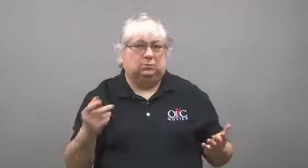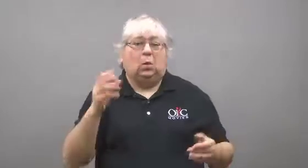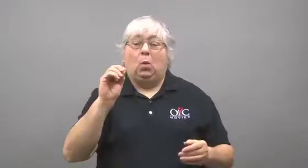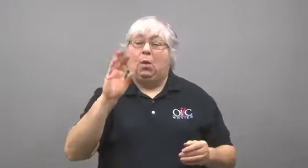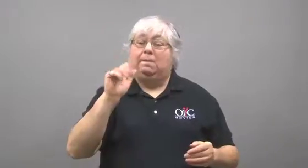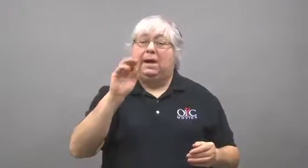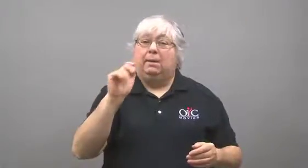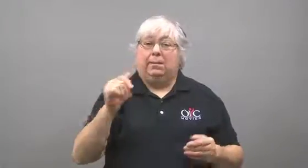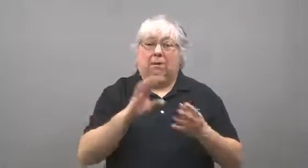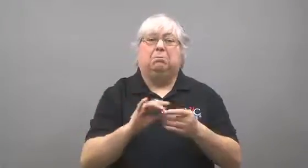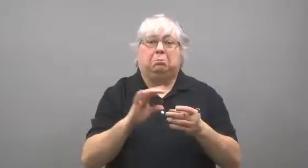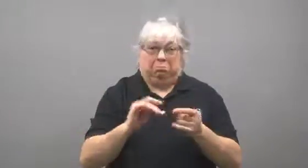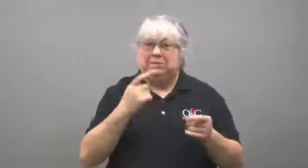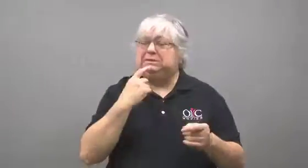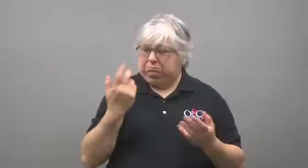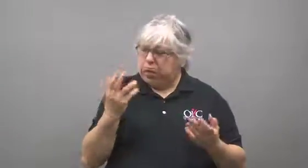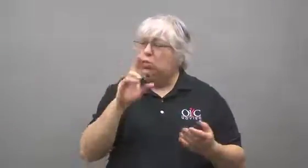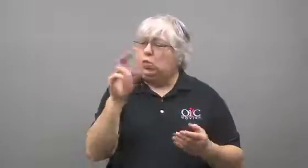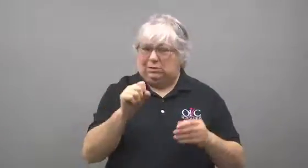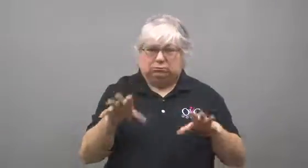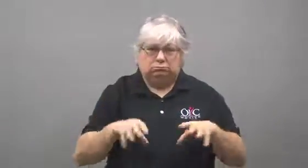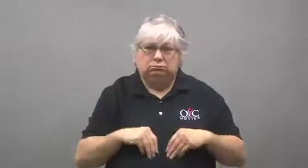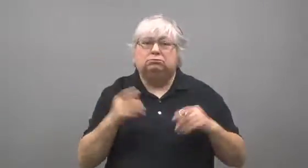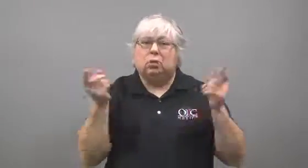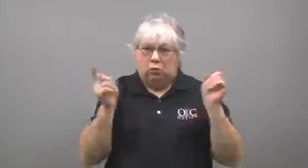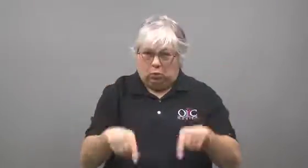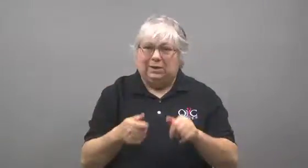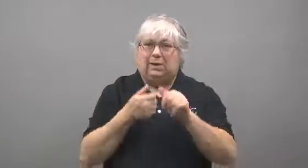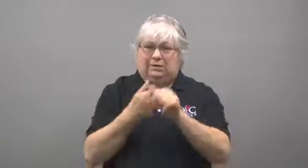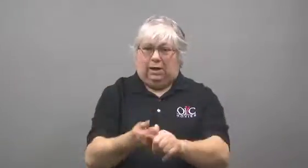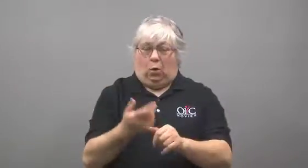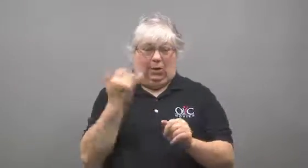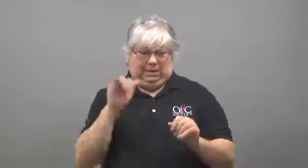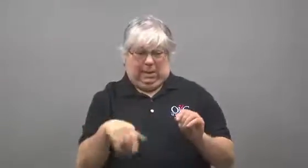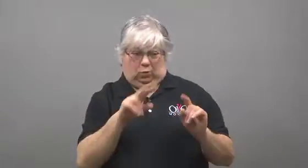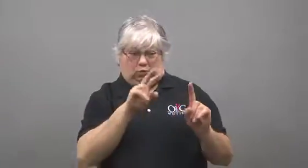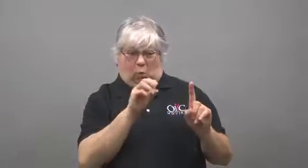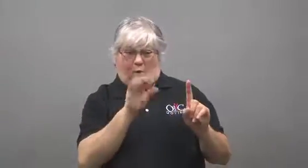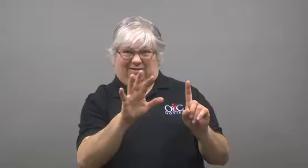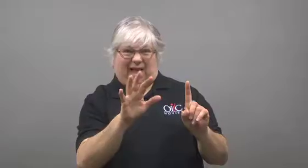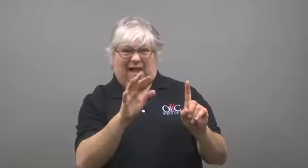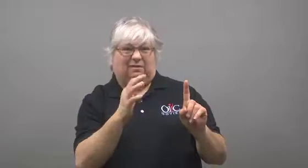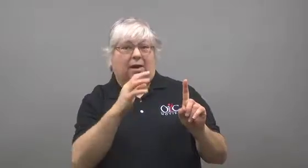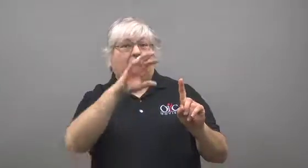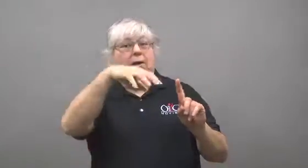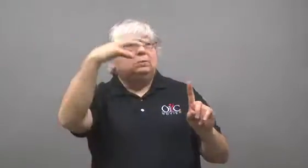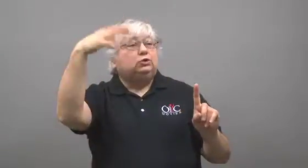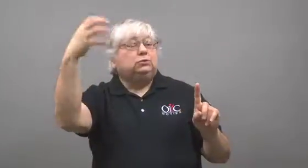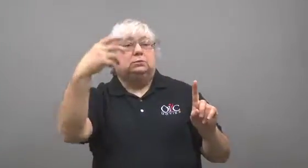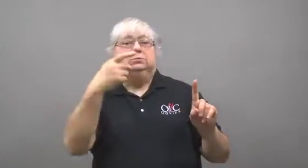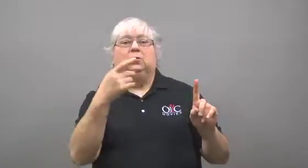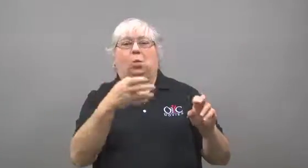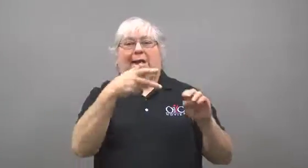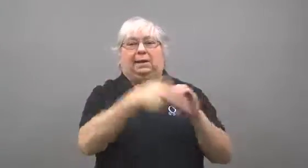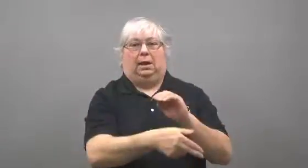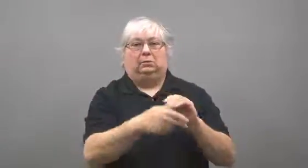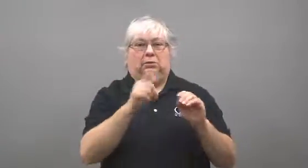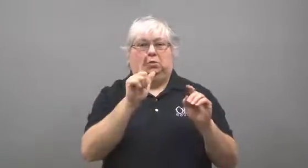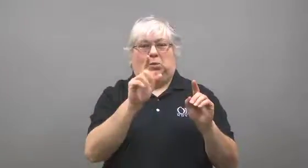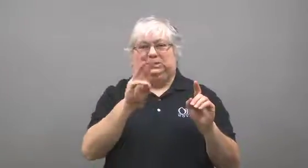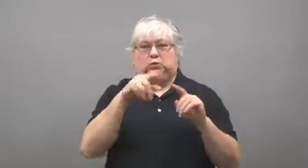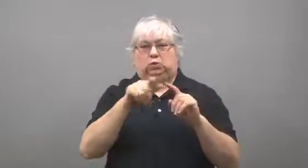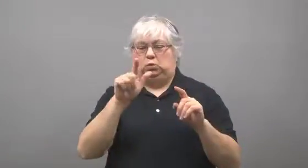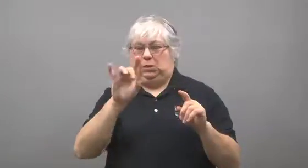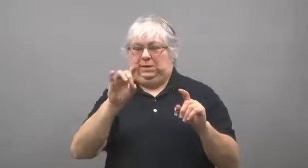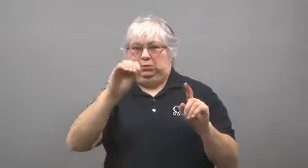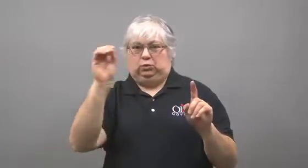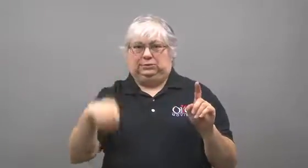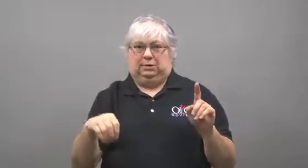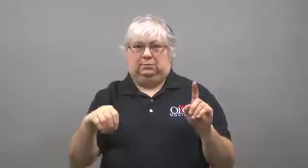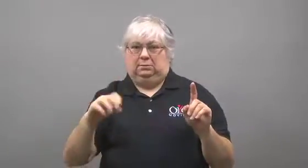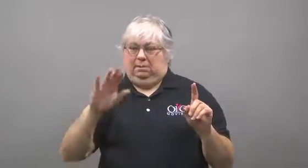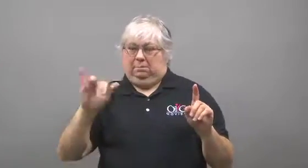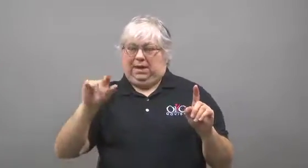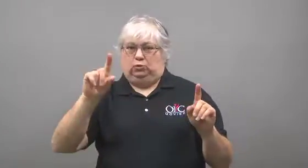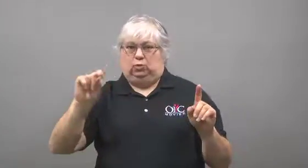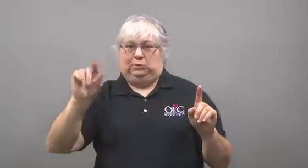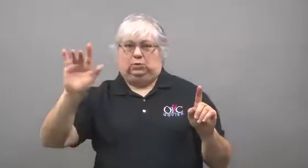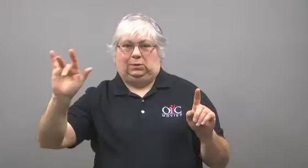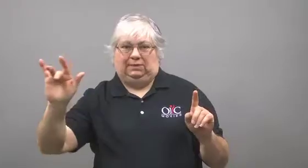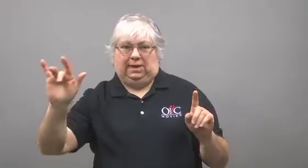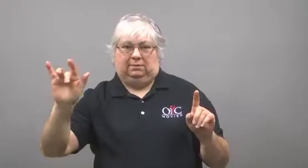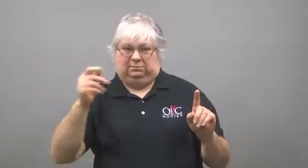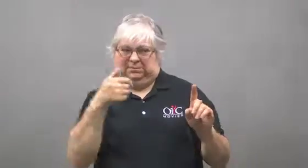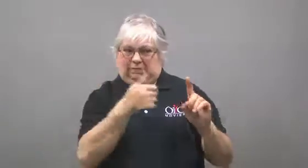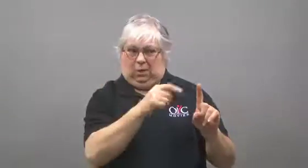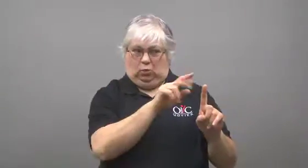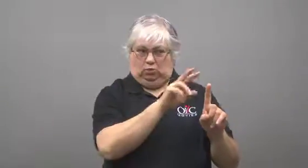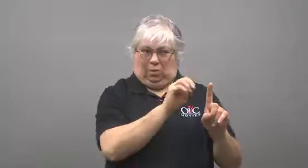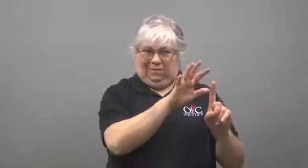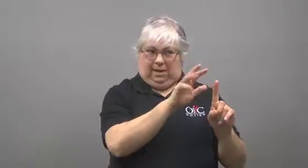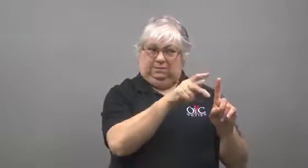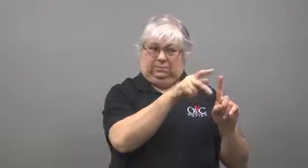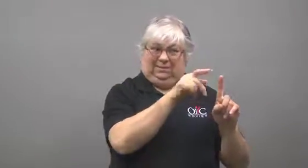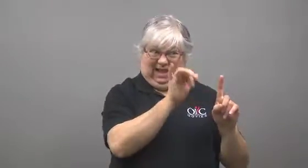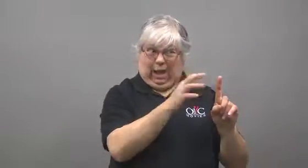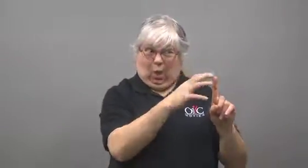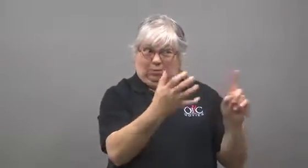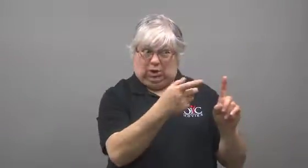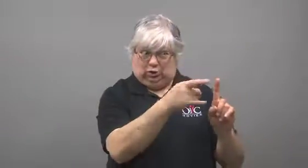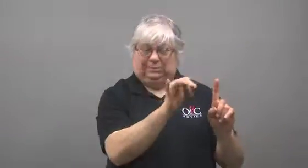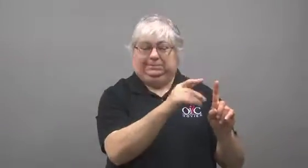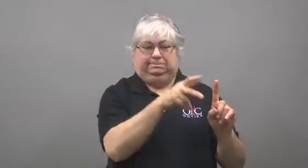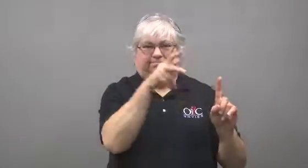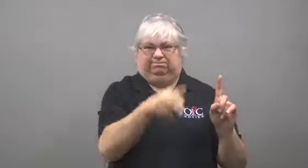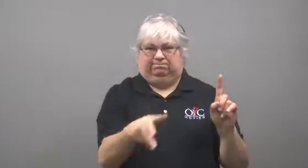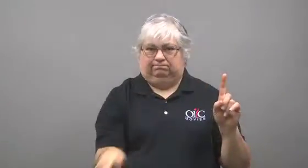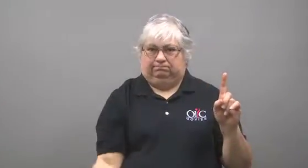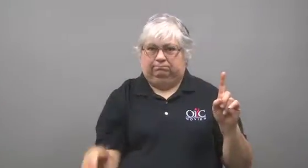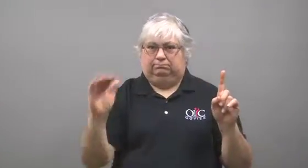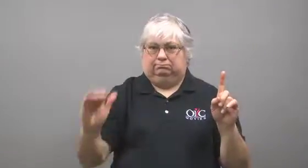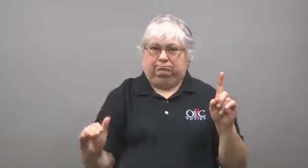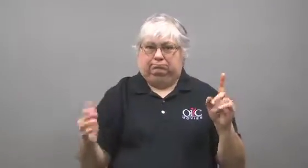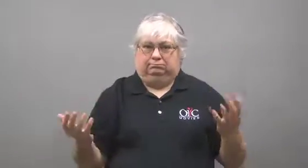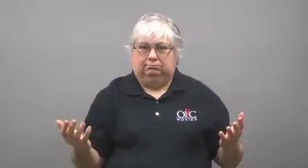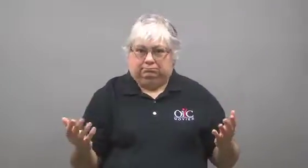Obama said the U.S. agreed to cut emissions 26 to 28 percent from 2005 levels by 2025.